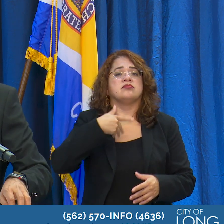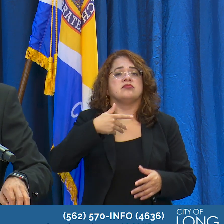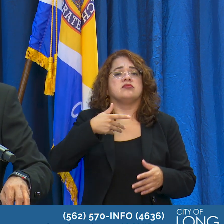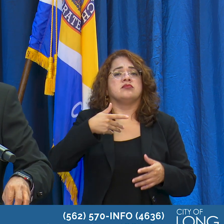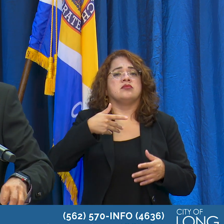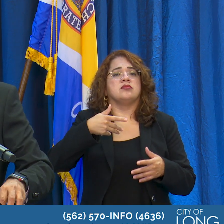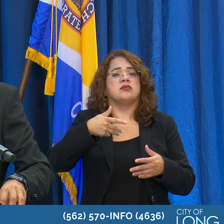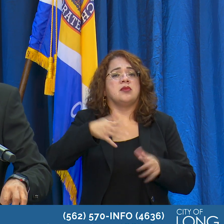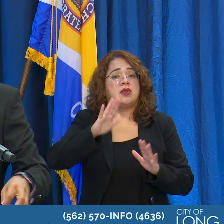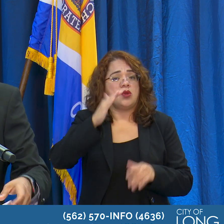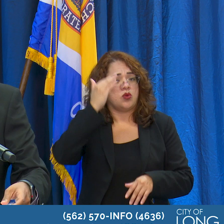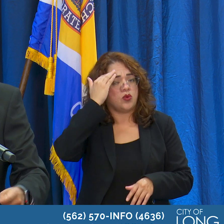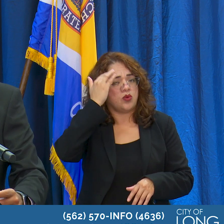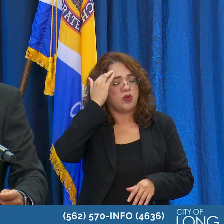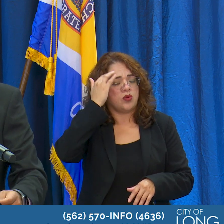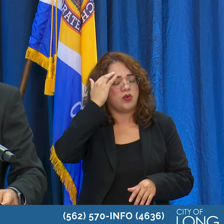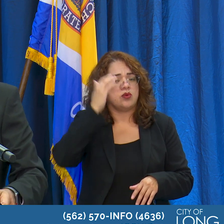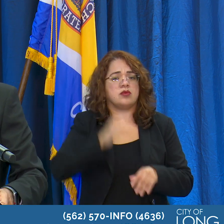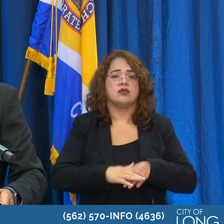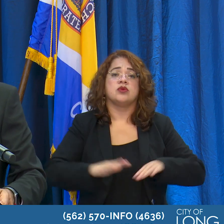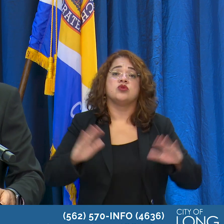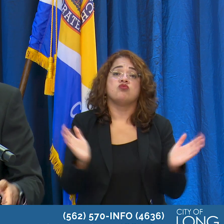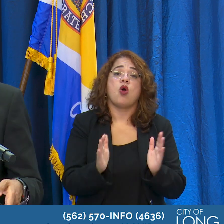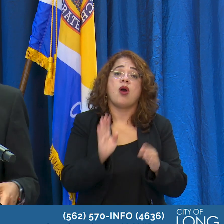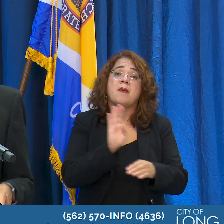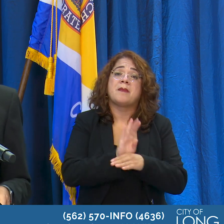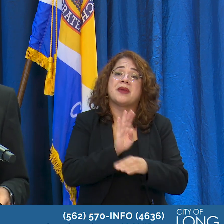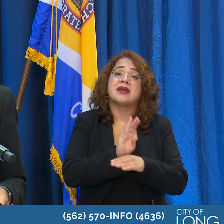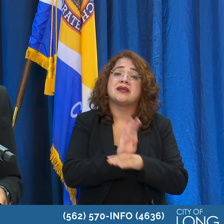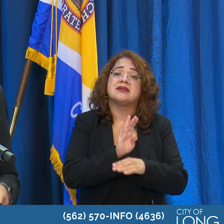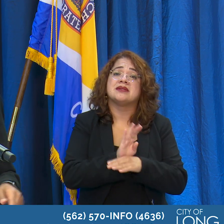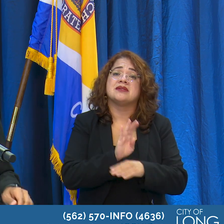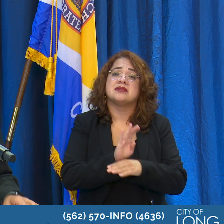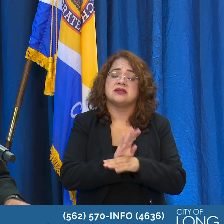make sure that all small businesses are aware of this